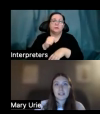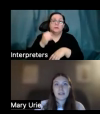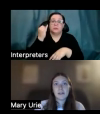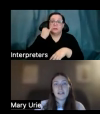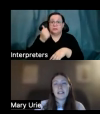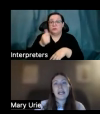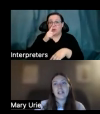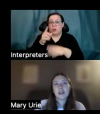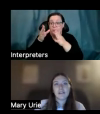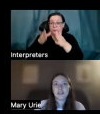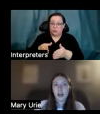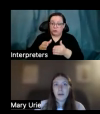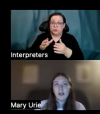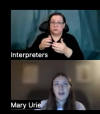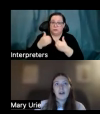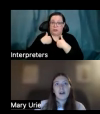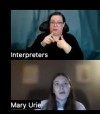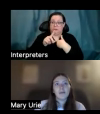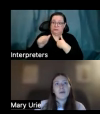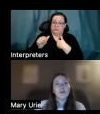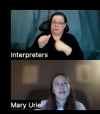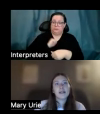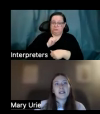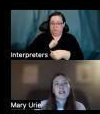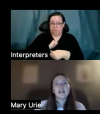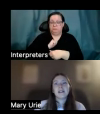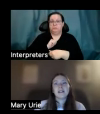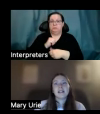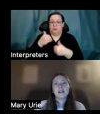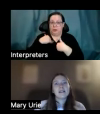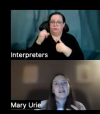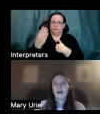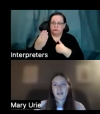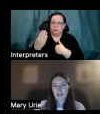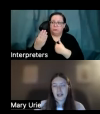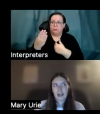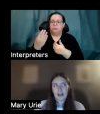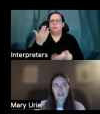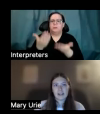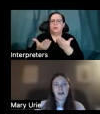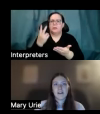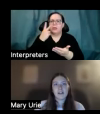disability and you have a job, you may see other areas, other